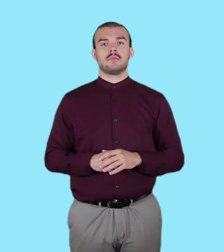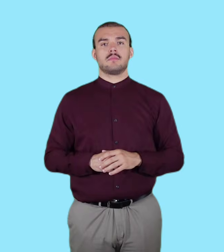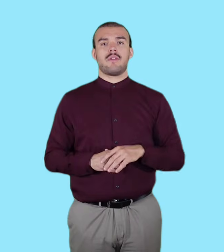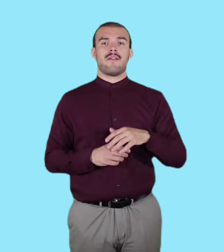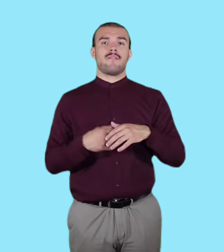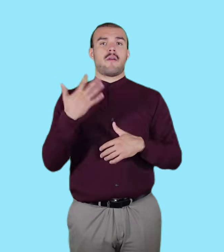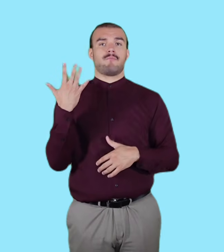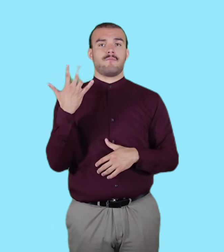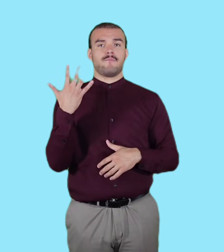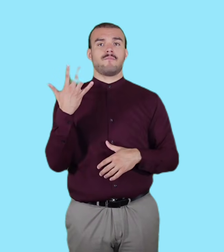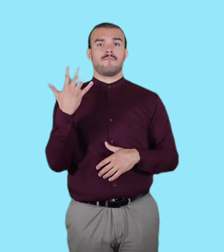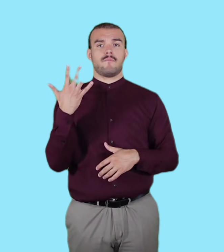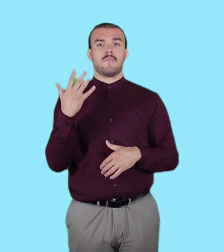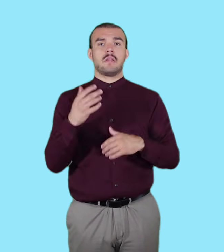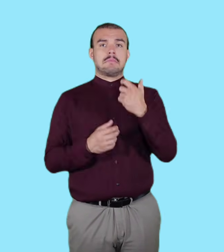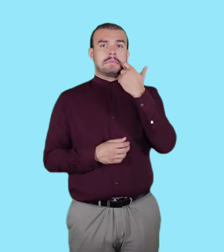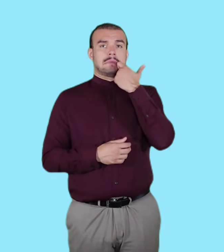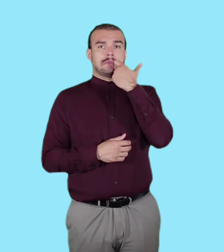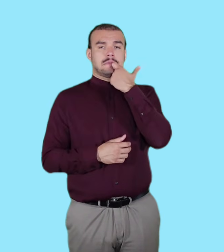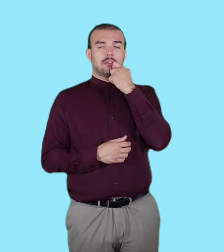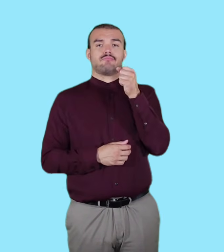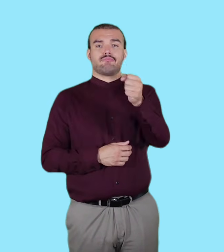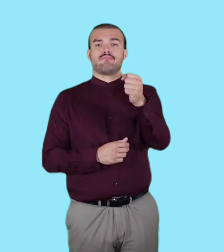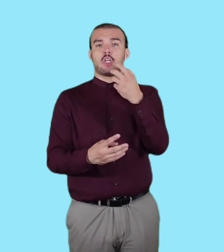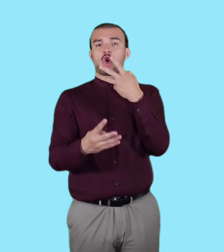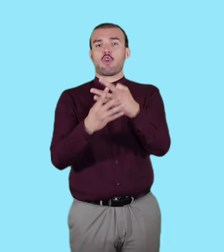Five, recently incarcerated people.